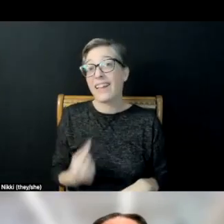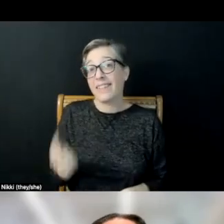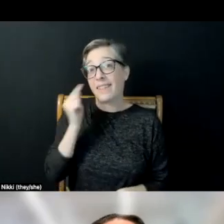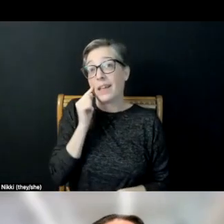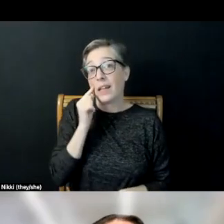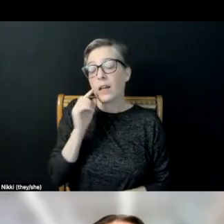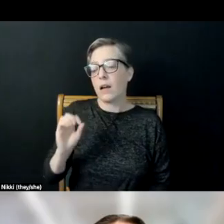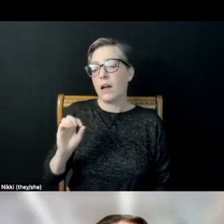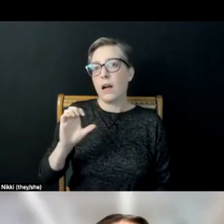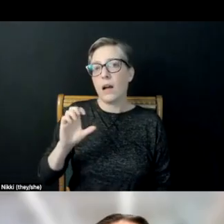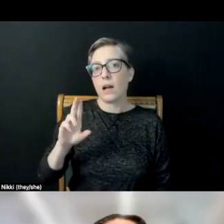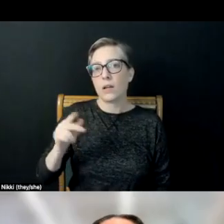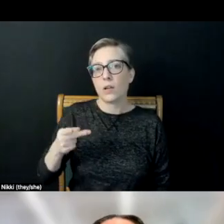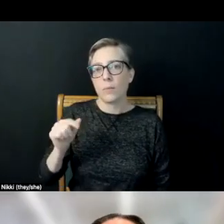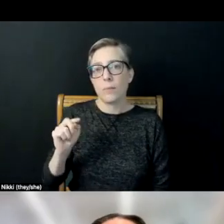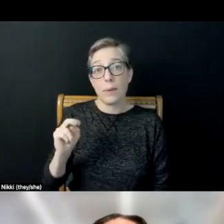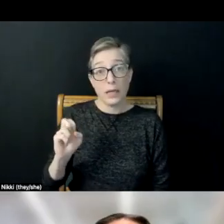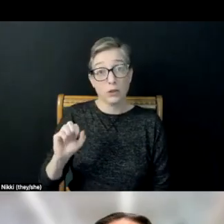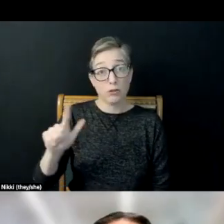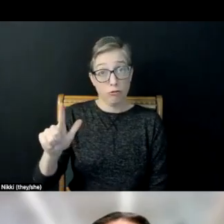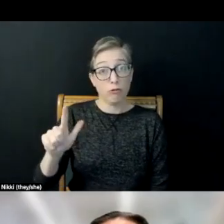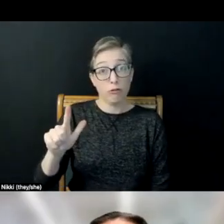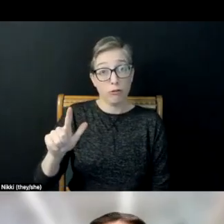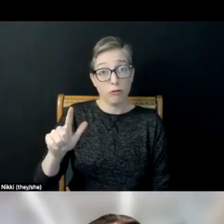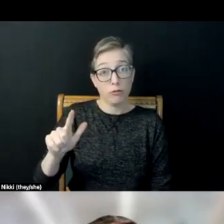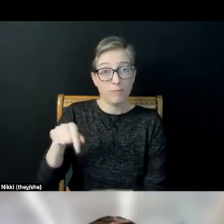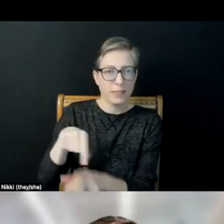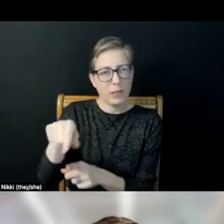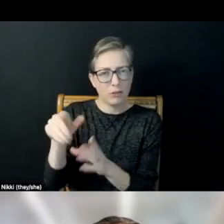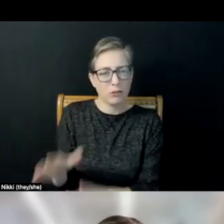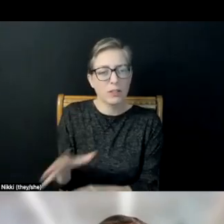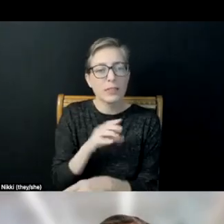can be a great support and we can talk about that more during the Q&A.